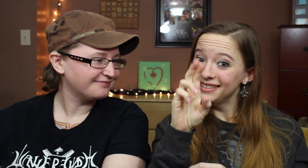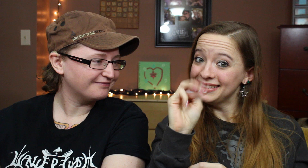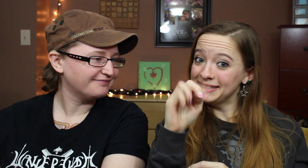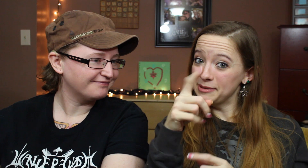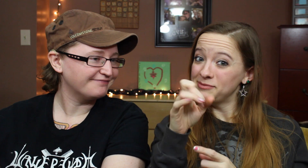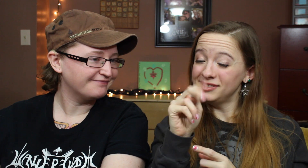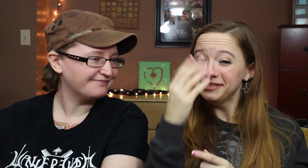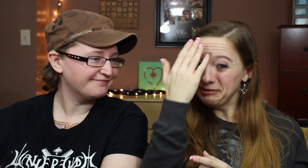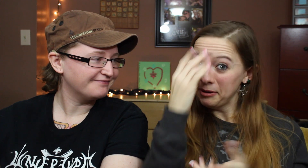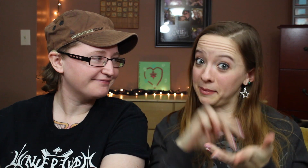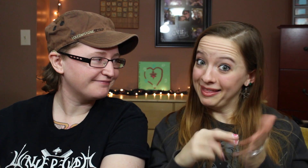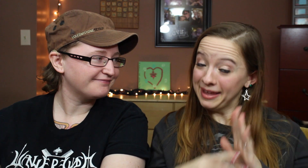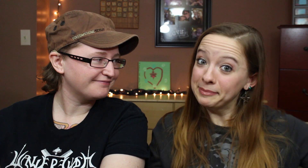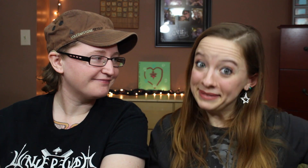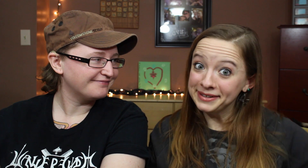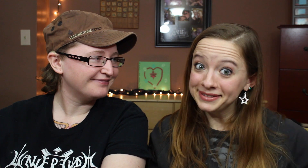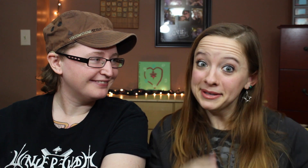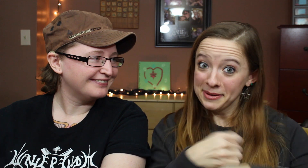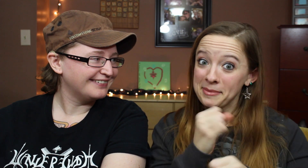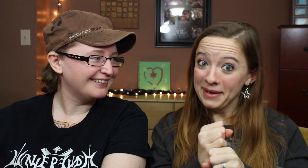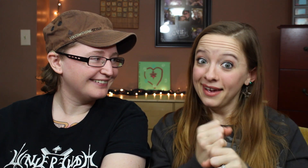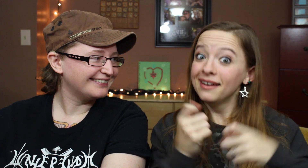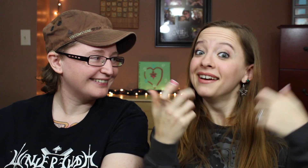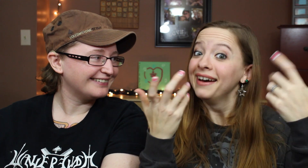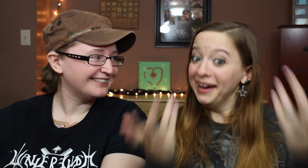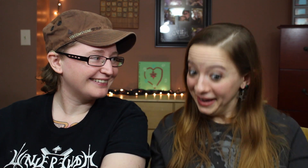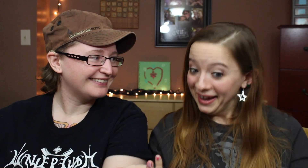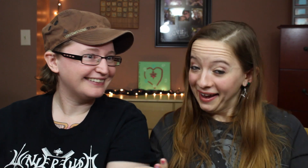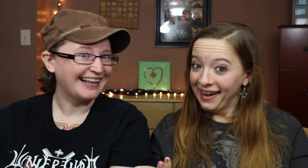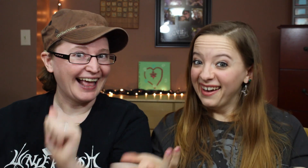assumptions, because you know what that means, you make....